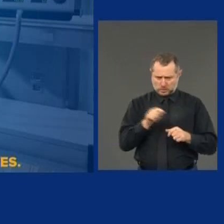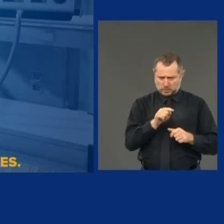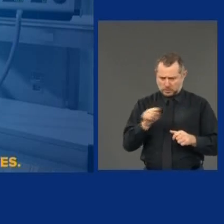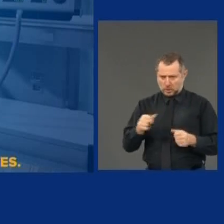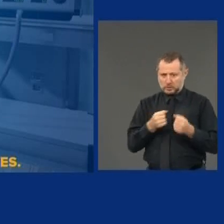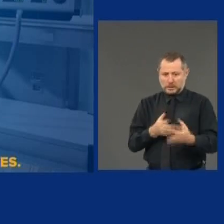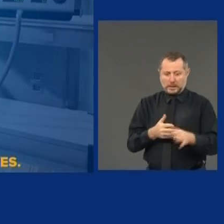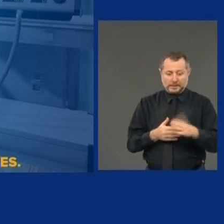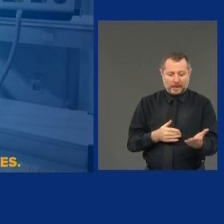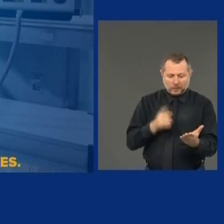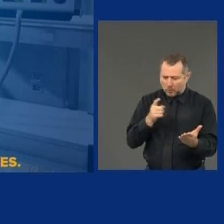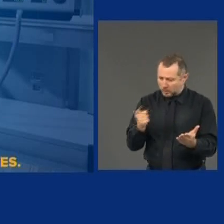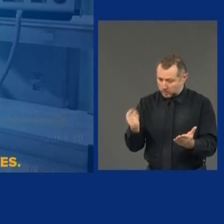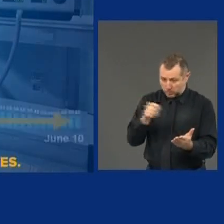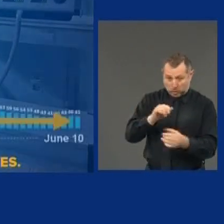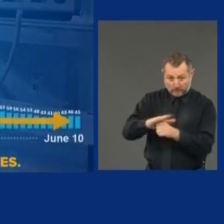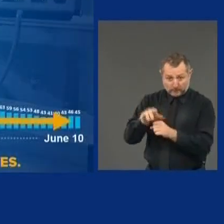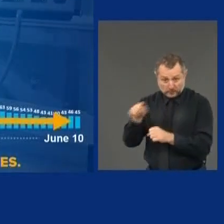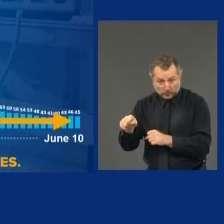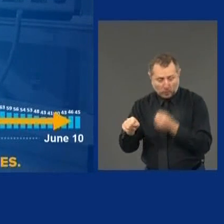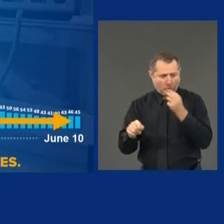WHAT IS THE CAUSE OF DEATH